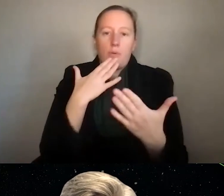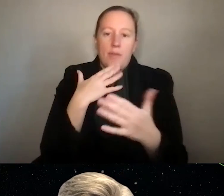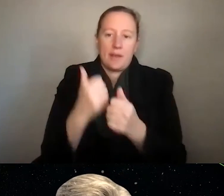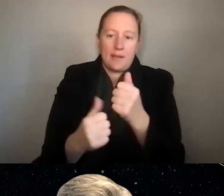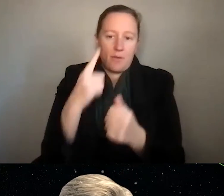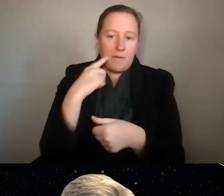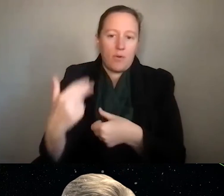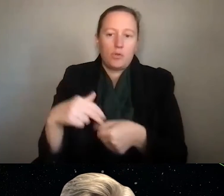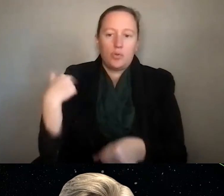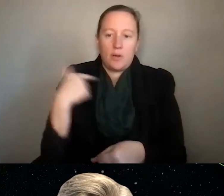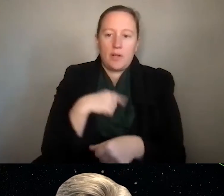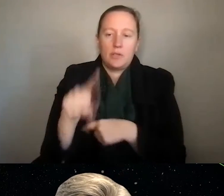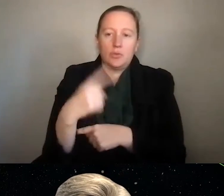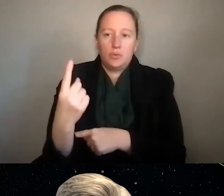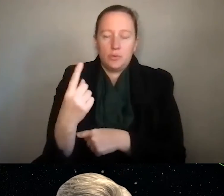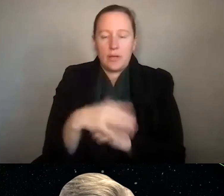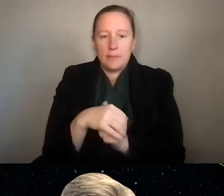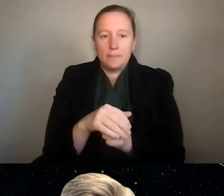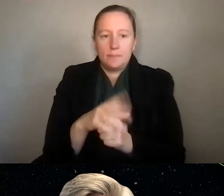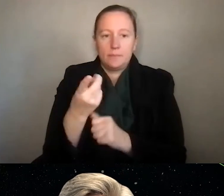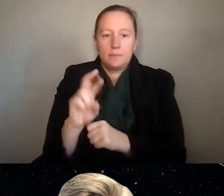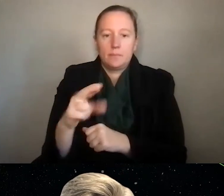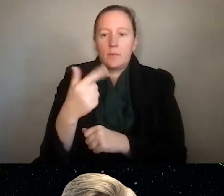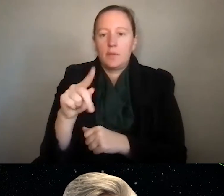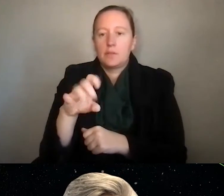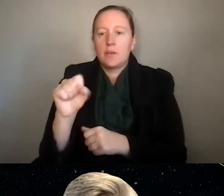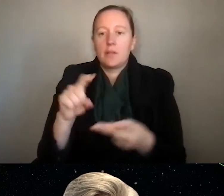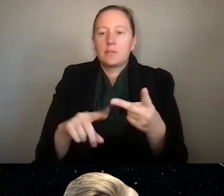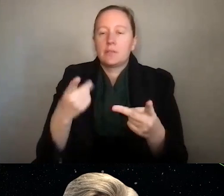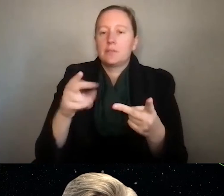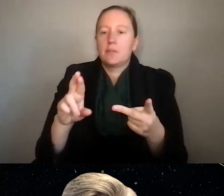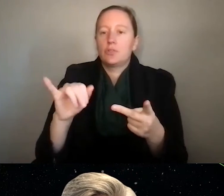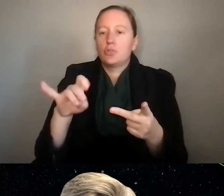joining us today and Dr. Gonzalez and Dr. Jones for answering all